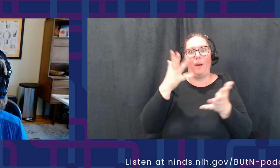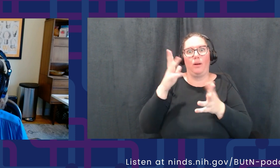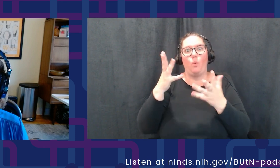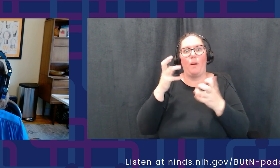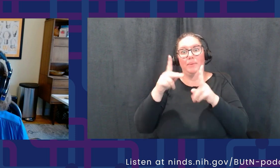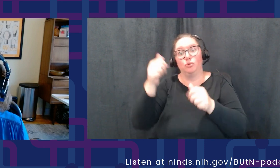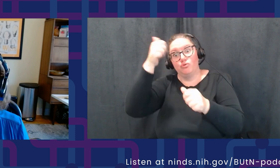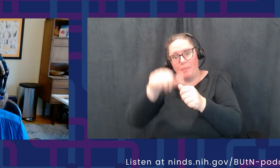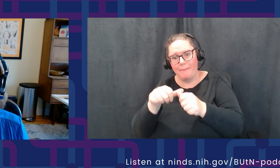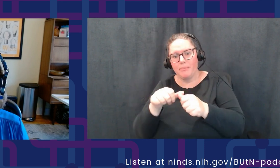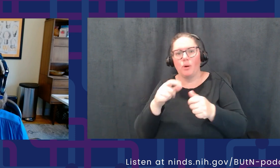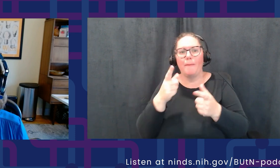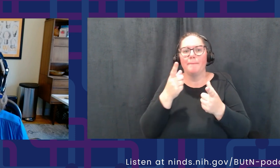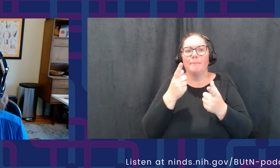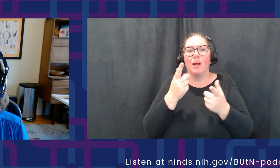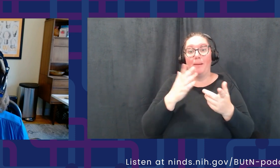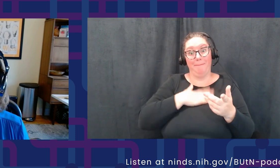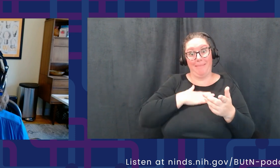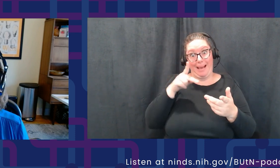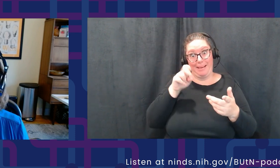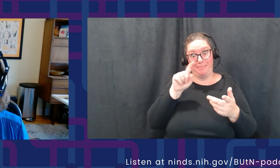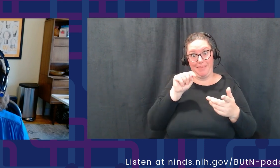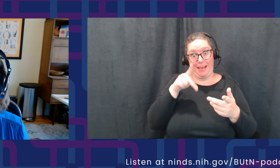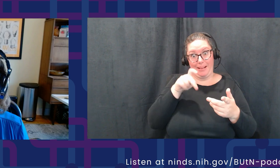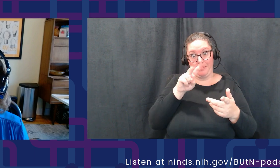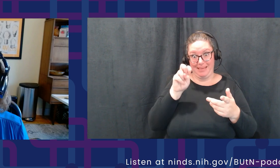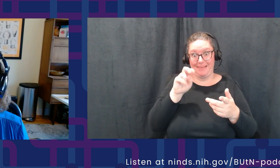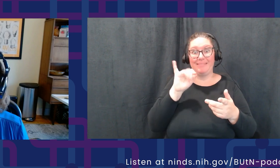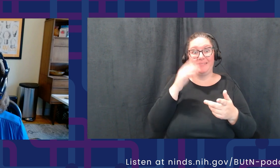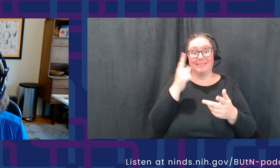Like my pet peeve is when somebody shows up and there's a hundred words